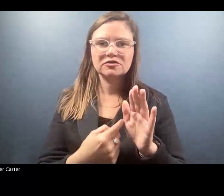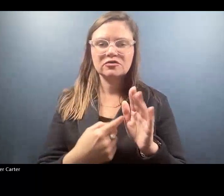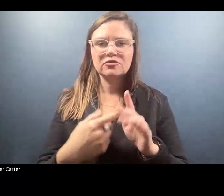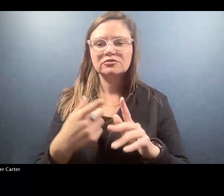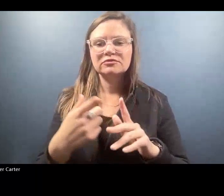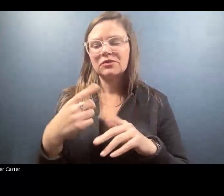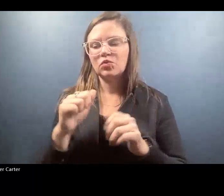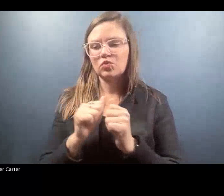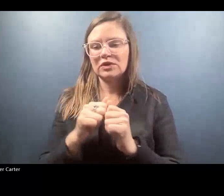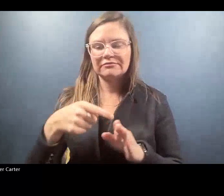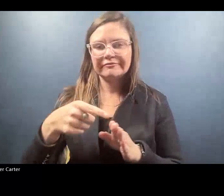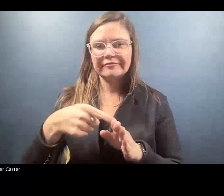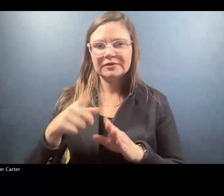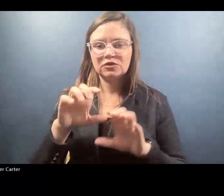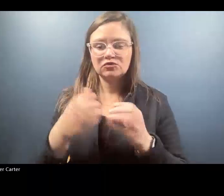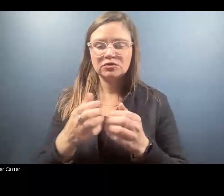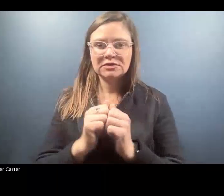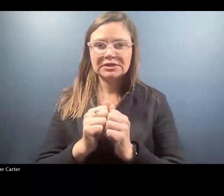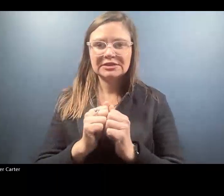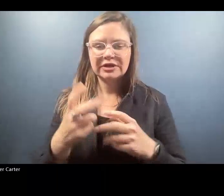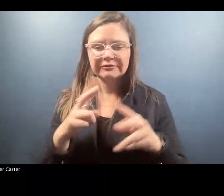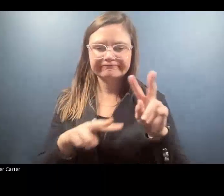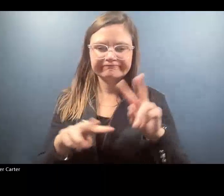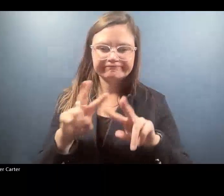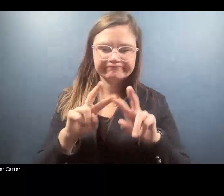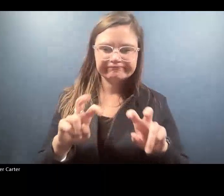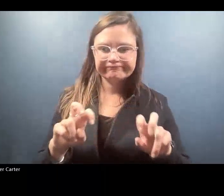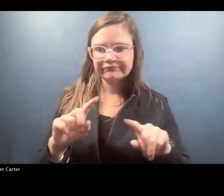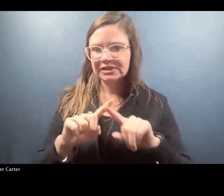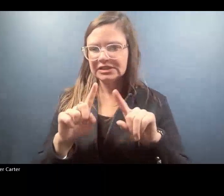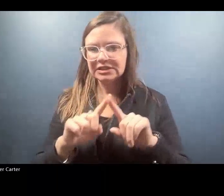And our group together kind of examined all of those different occupations and